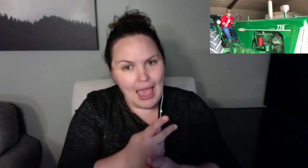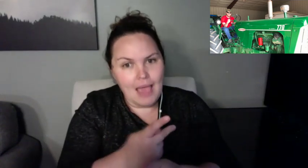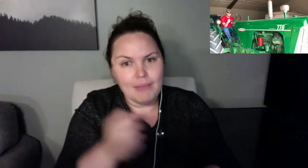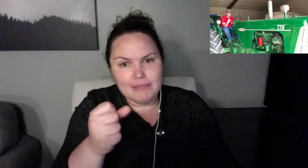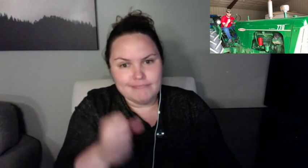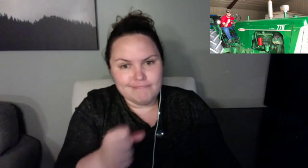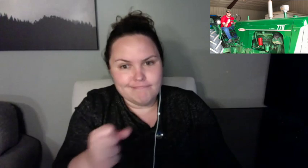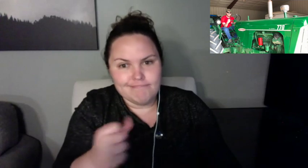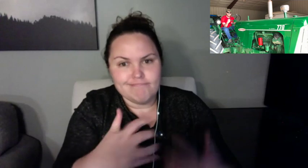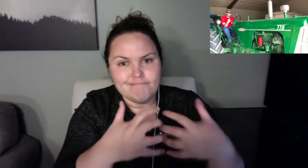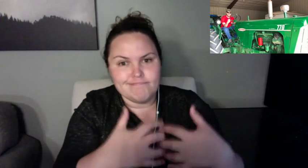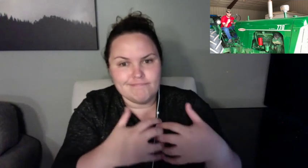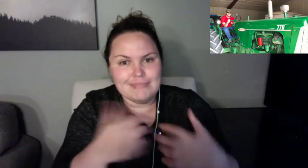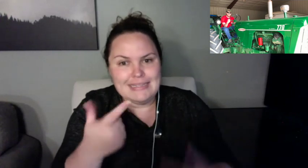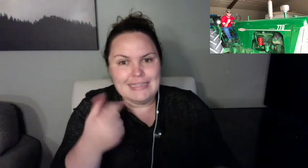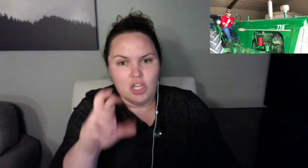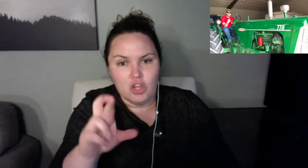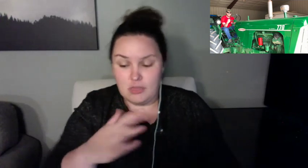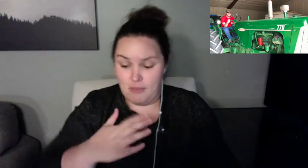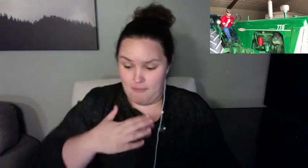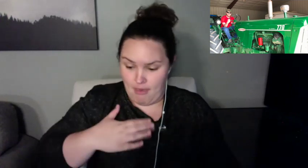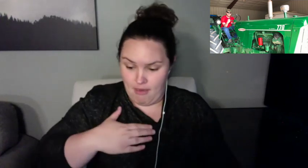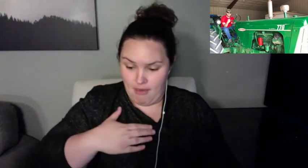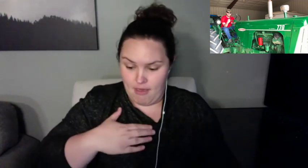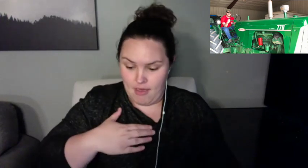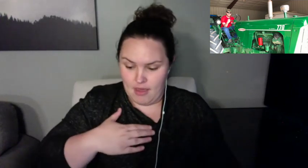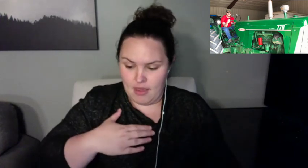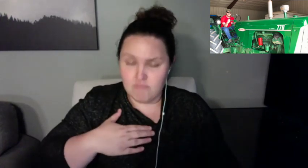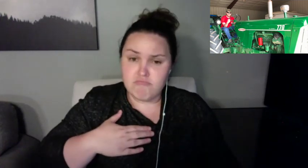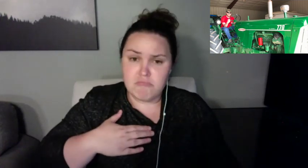With mine you can do I've gotten it to do about 14.